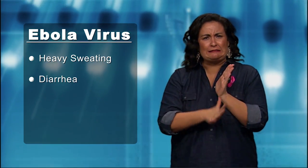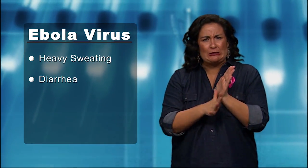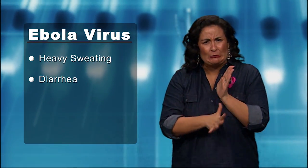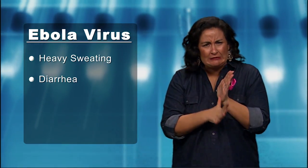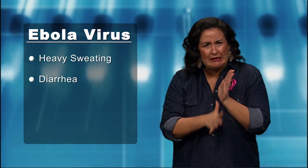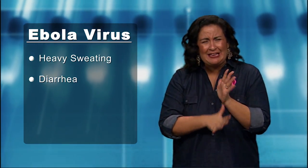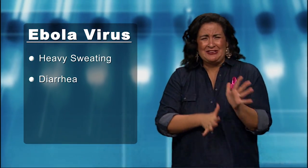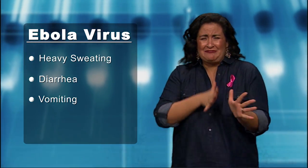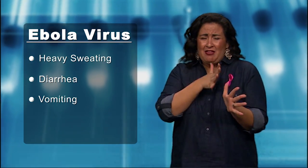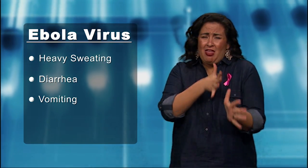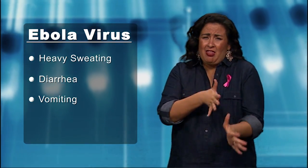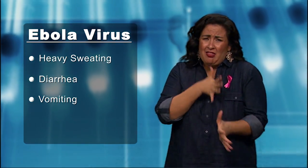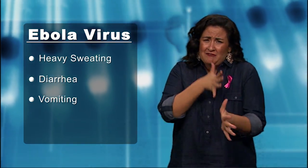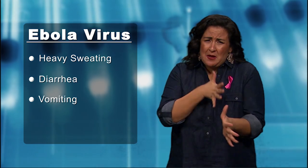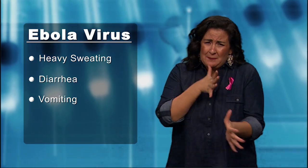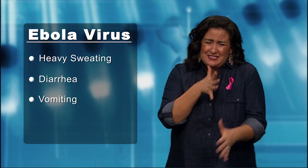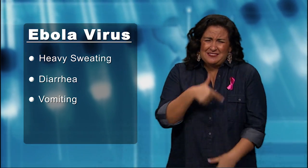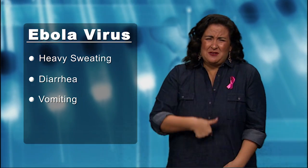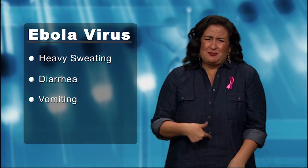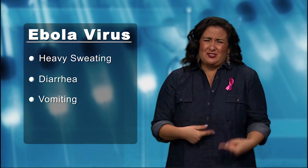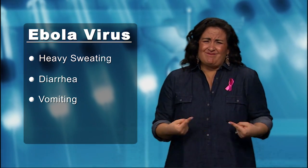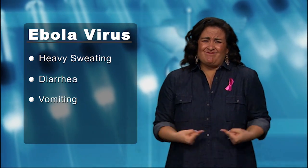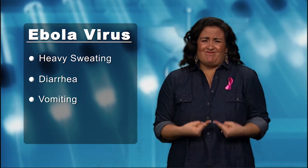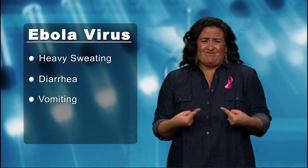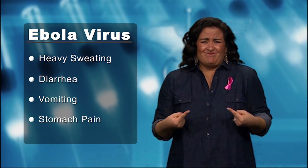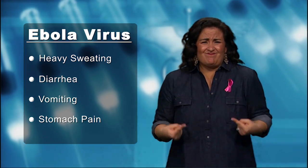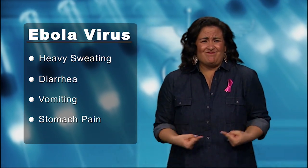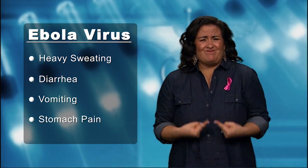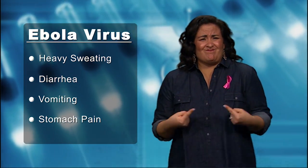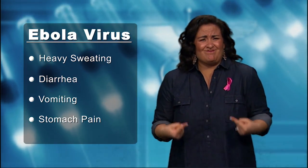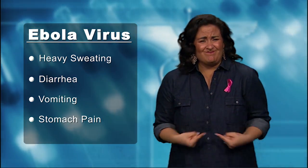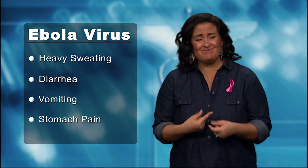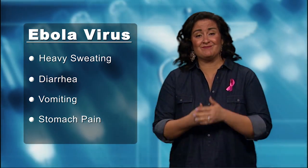or vomiting and you'll feel a lot of stomach pain.